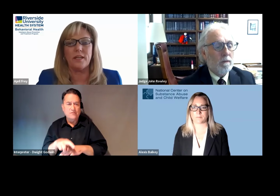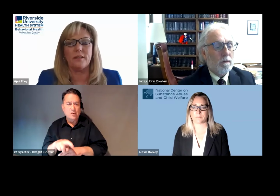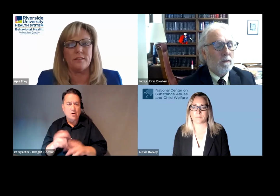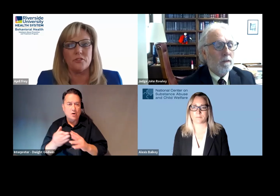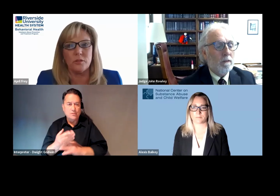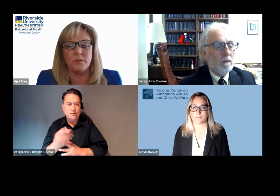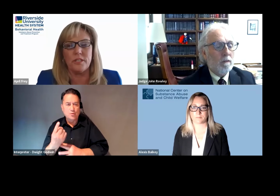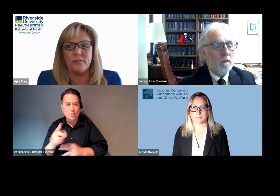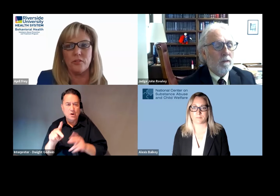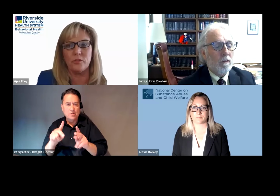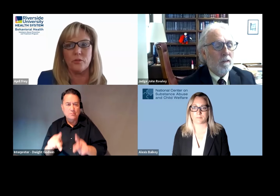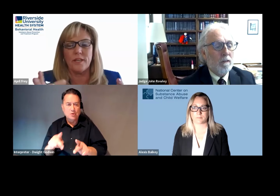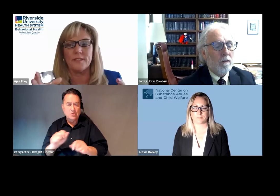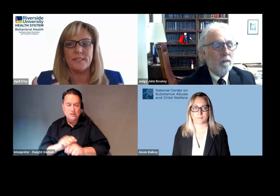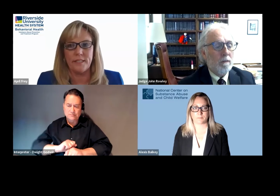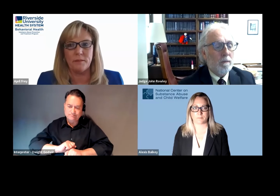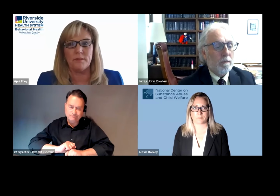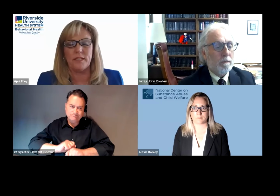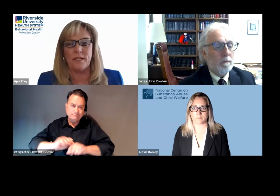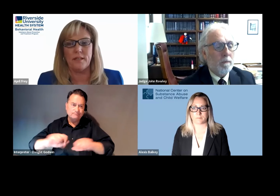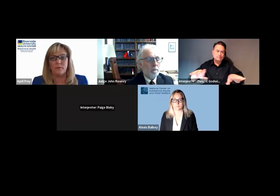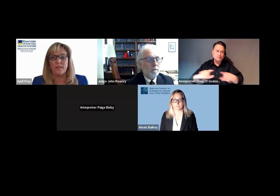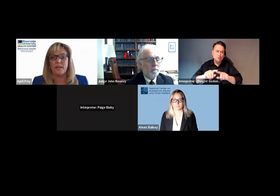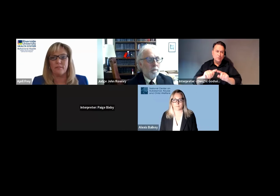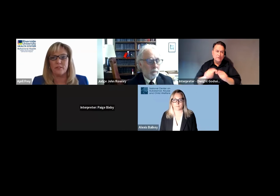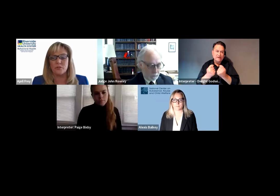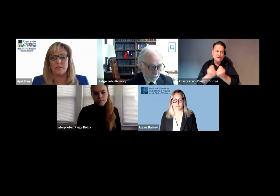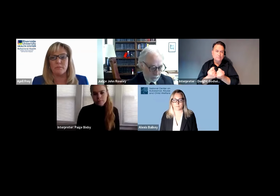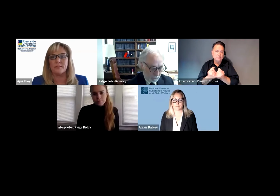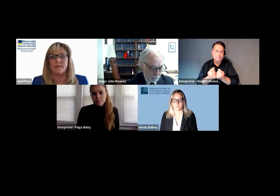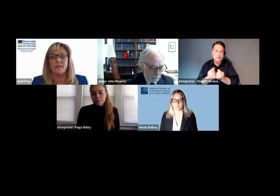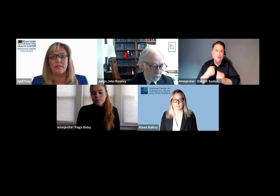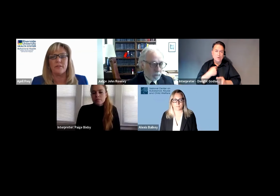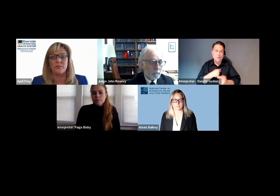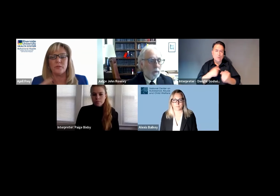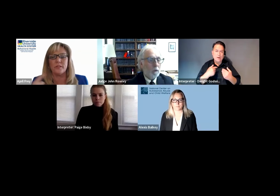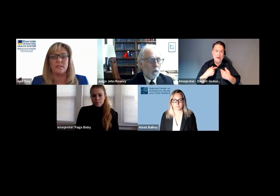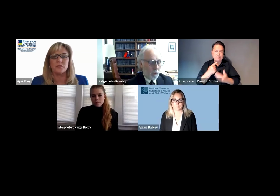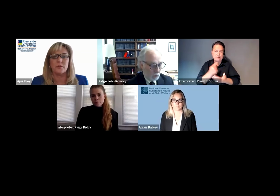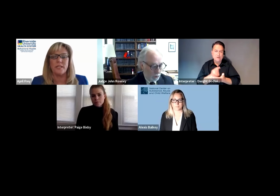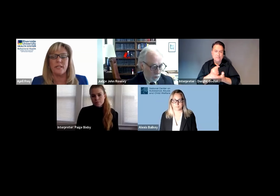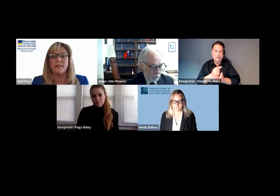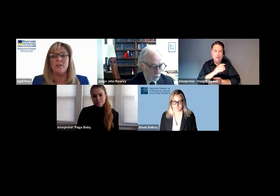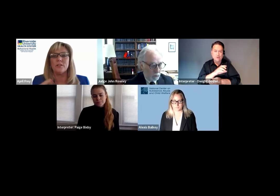get distributed to a team that we have in treatment that are doing that screening,